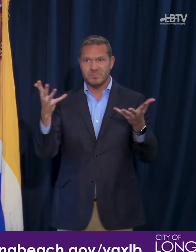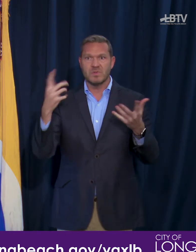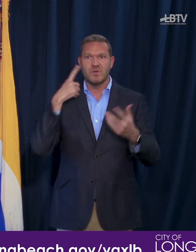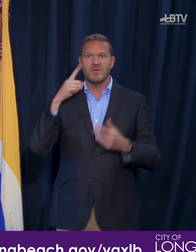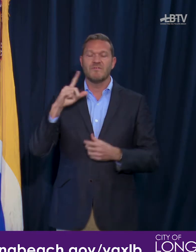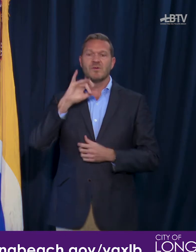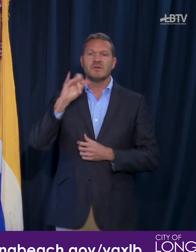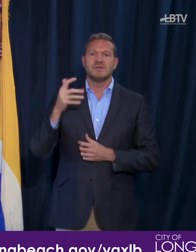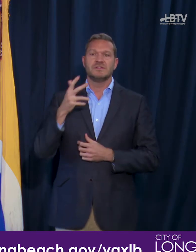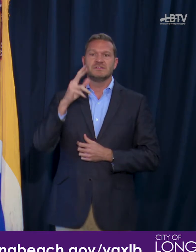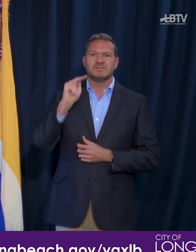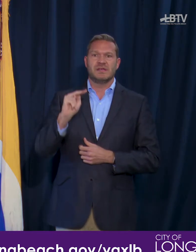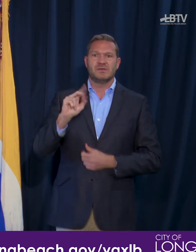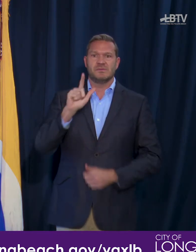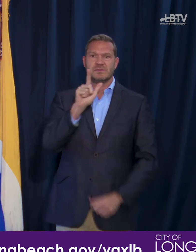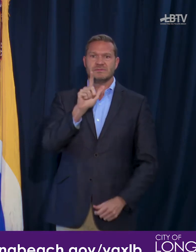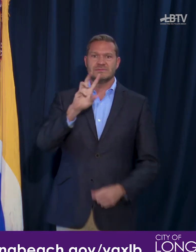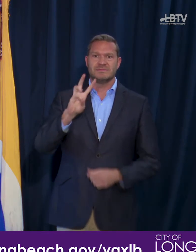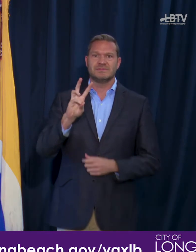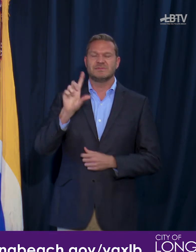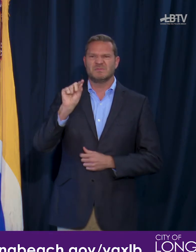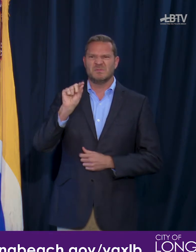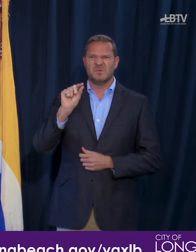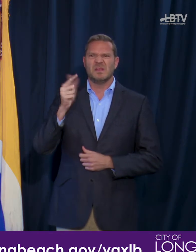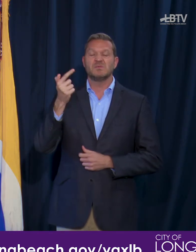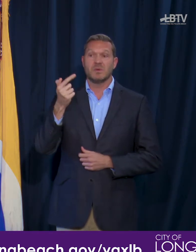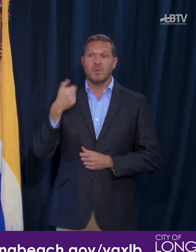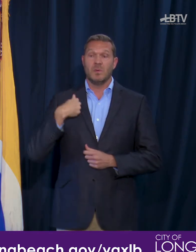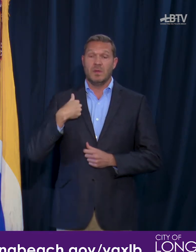We're joined by Kelly Colopy our Health director who will be giving us an update as she always